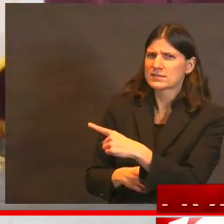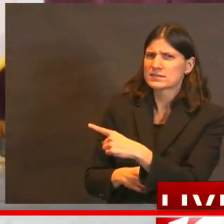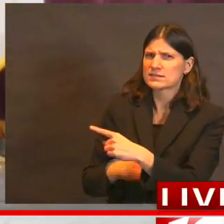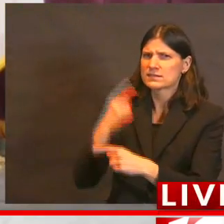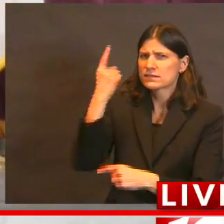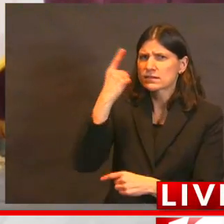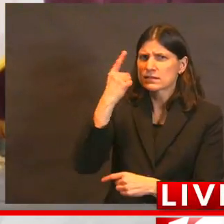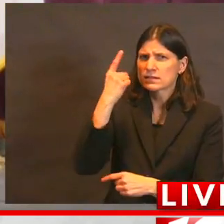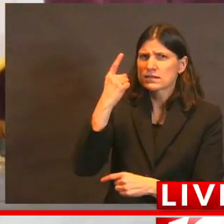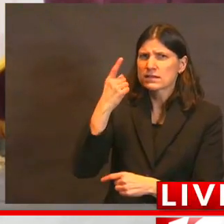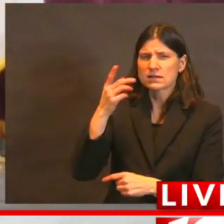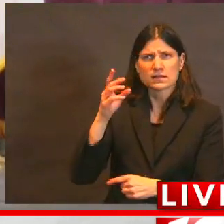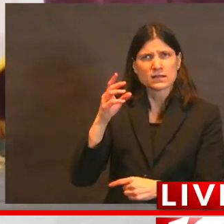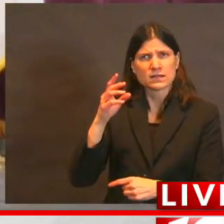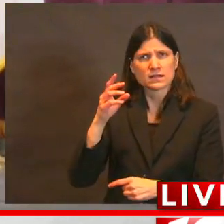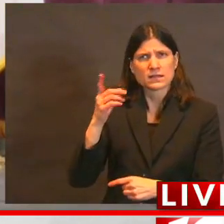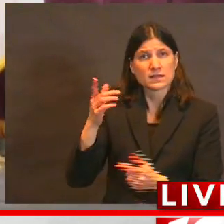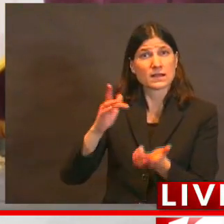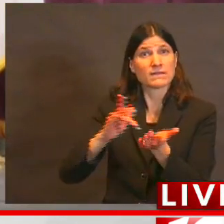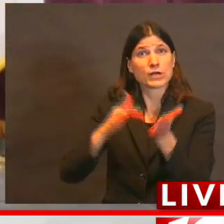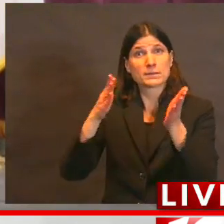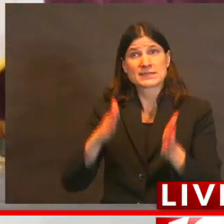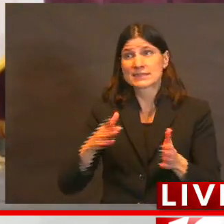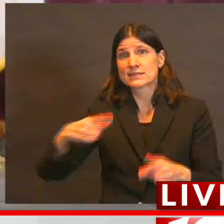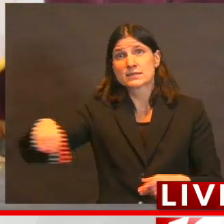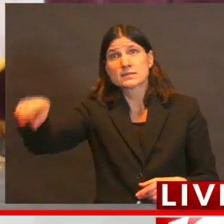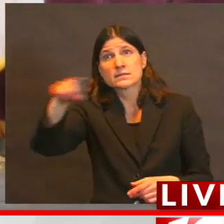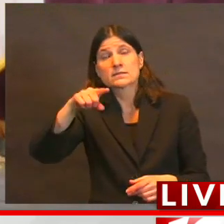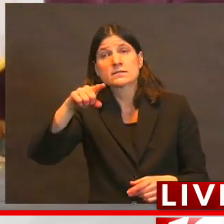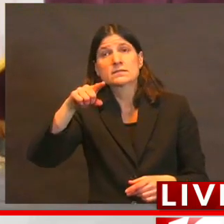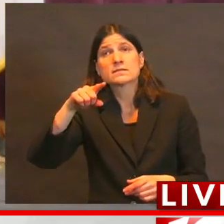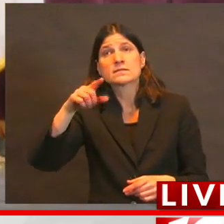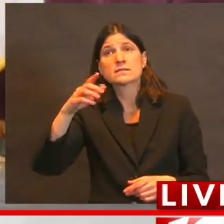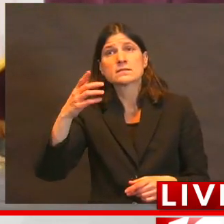YES THE THE PARTNERSHIP. IT'S 16,700 OF THOSE DOSES